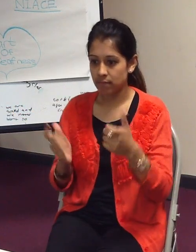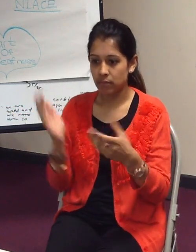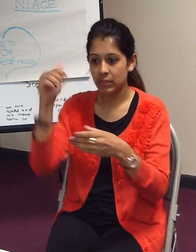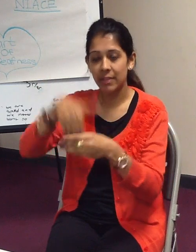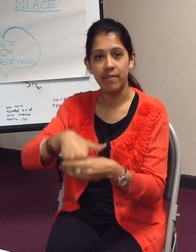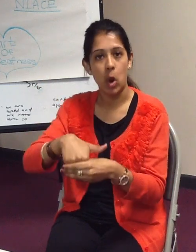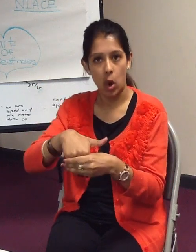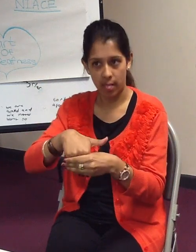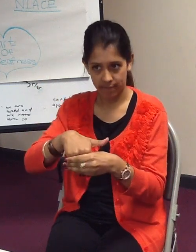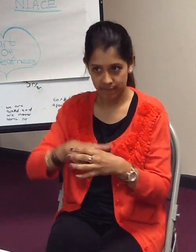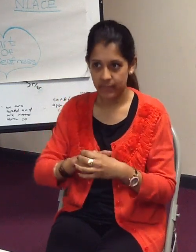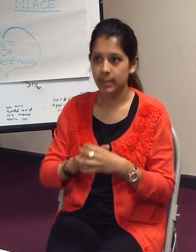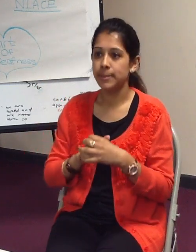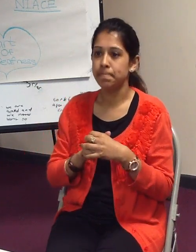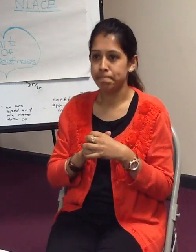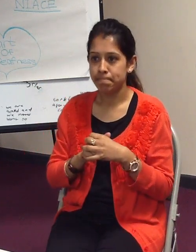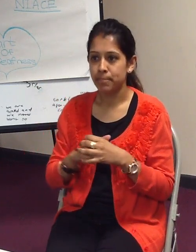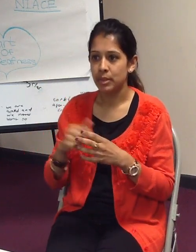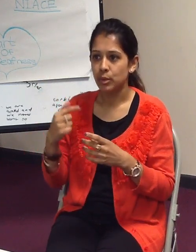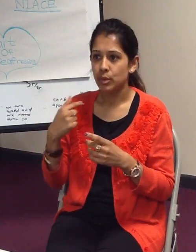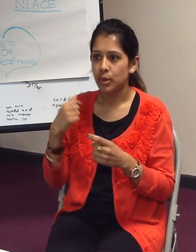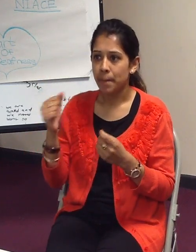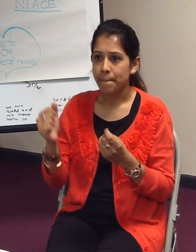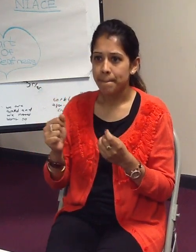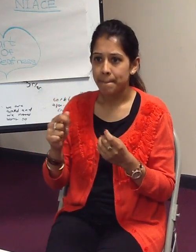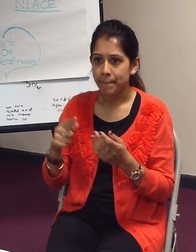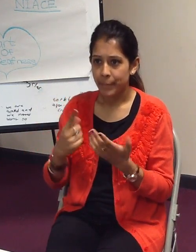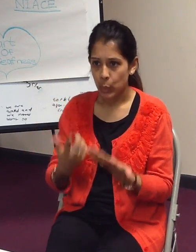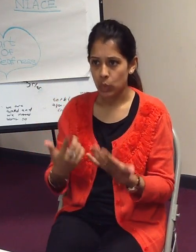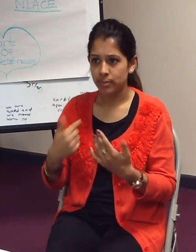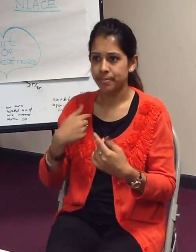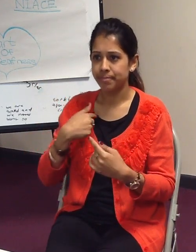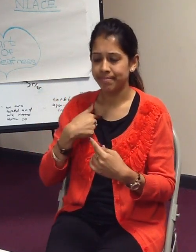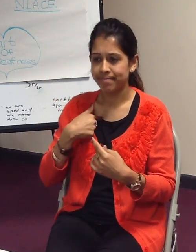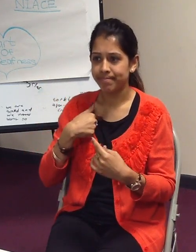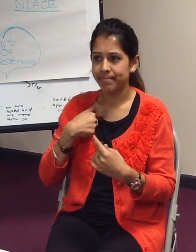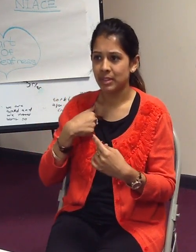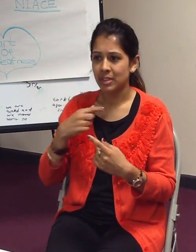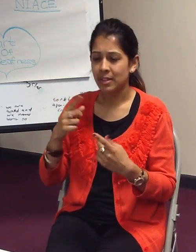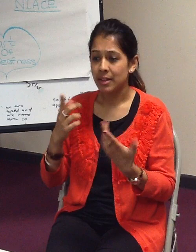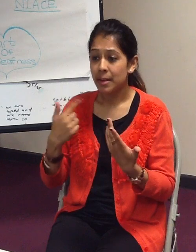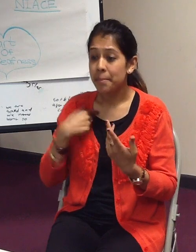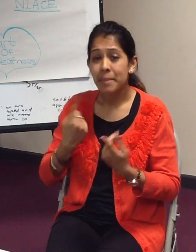This ensured that there was access to the recordings online after the debates.